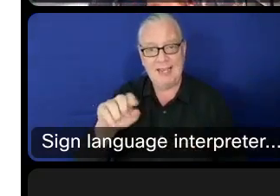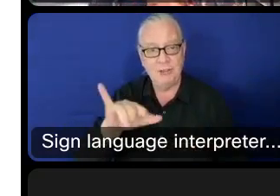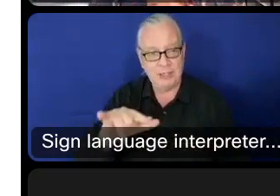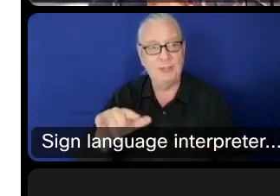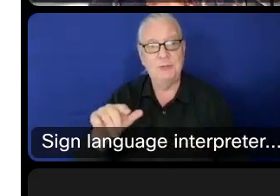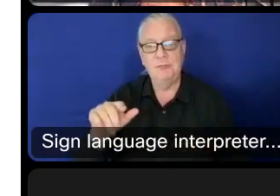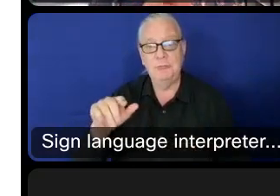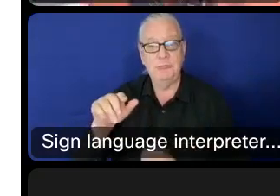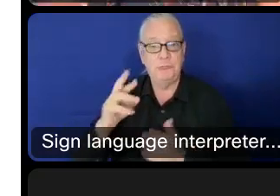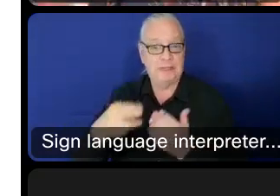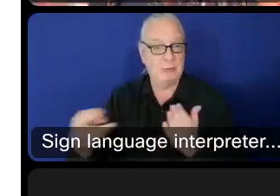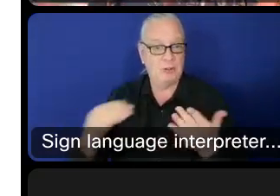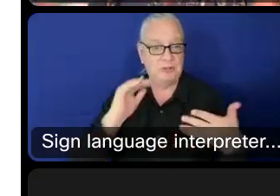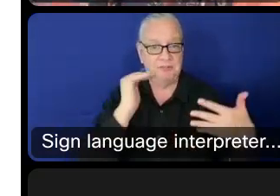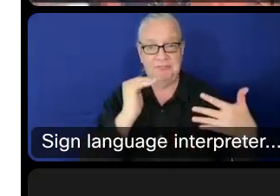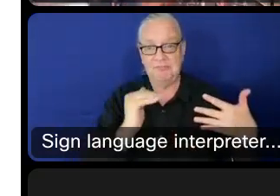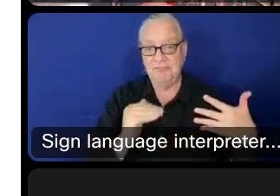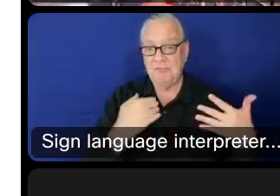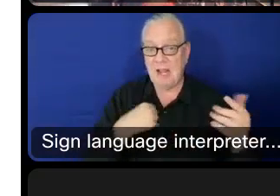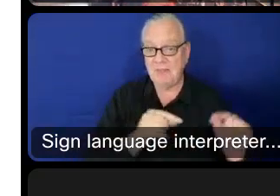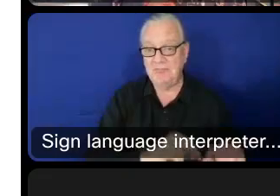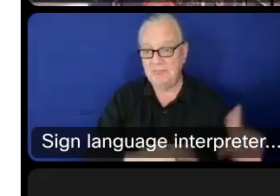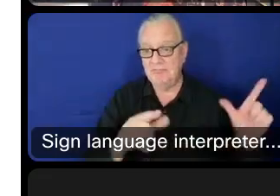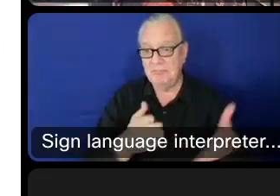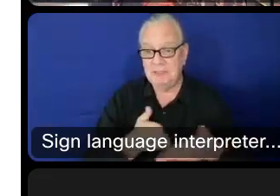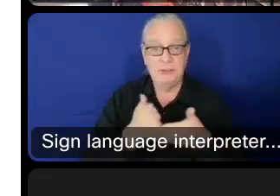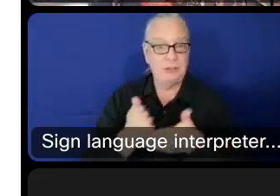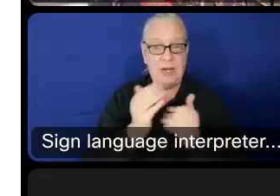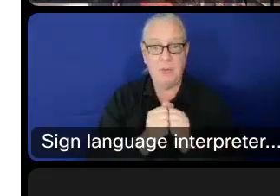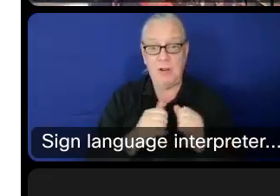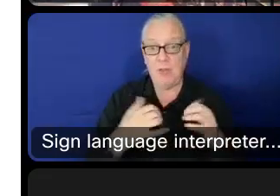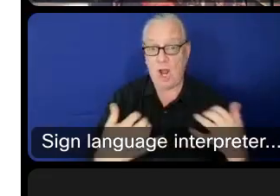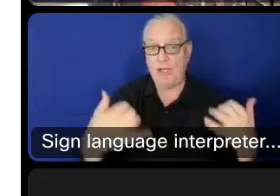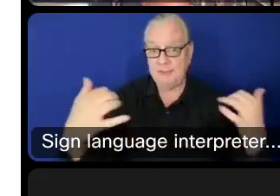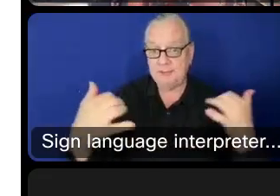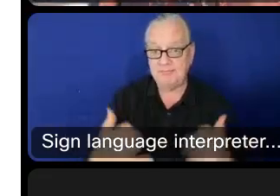So, I'll just share with the audience that Bridgette and I